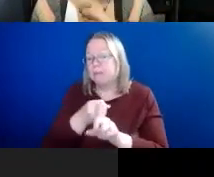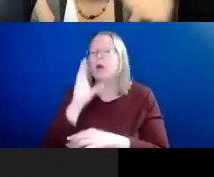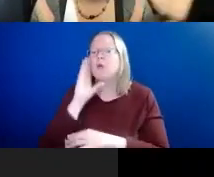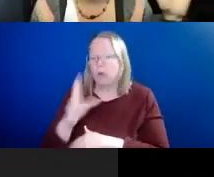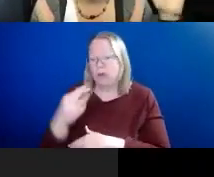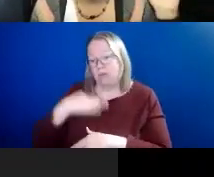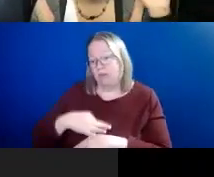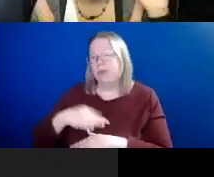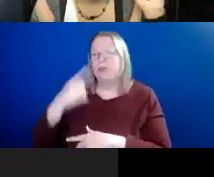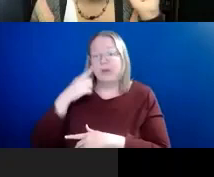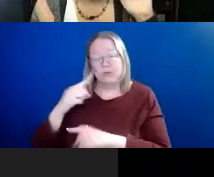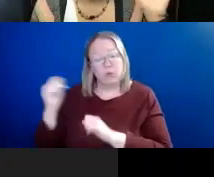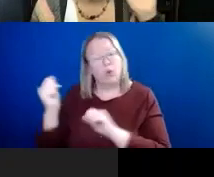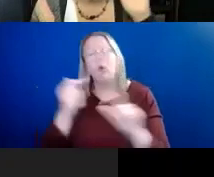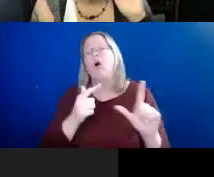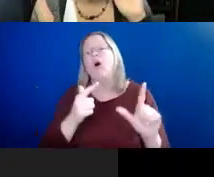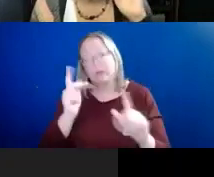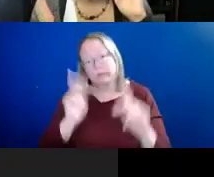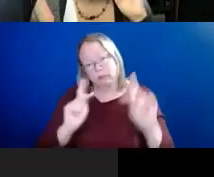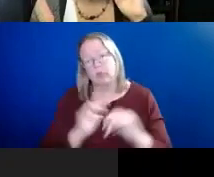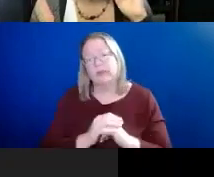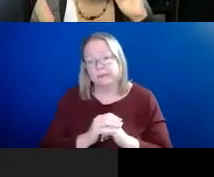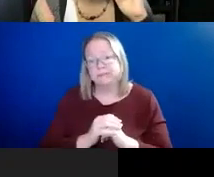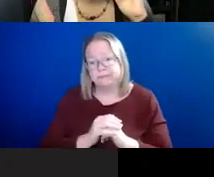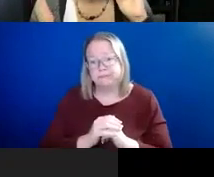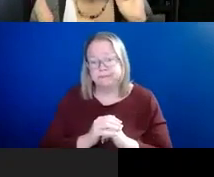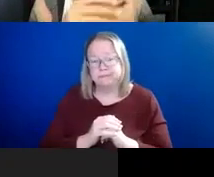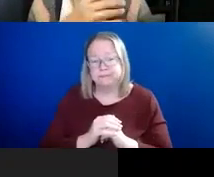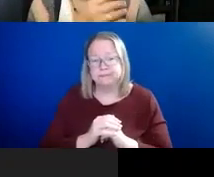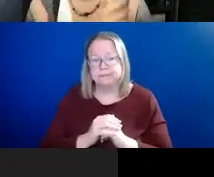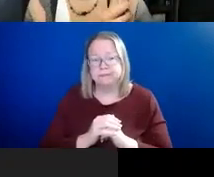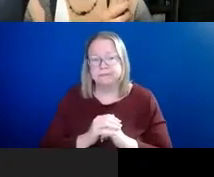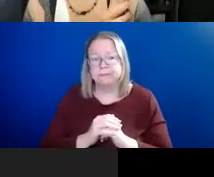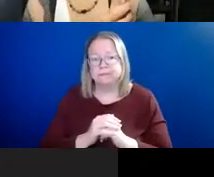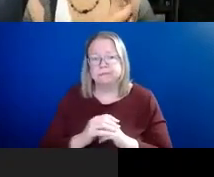to potentially everyone. 13:19:52 AERA